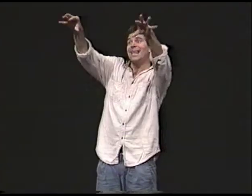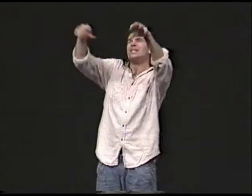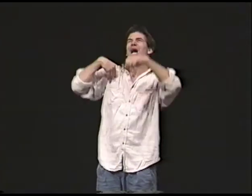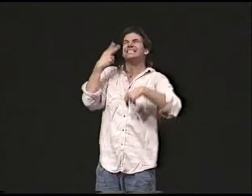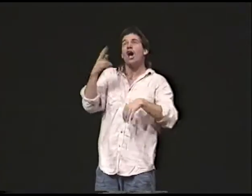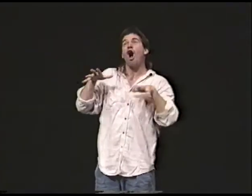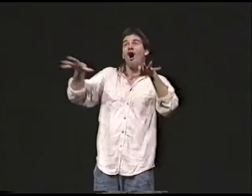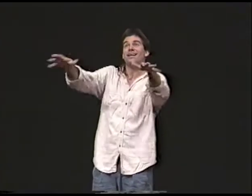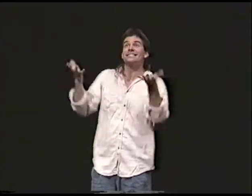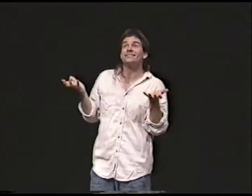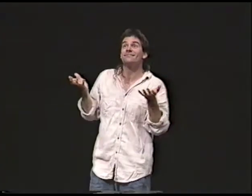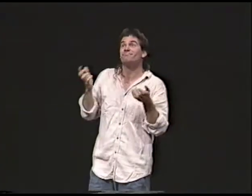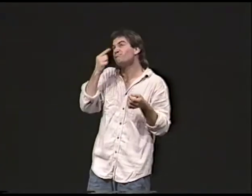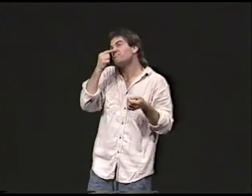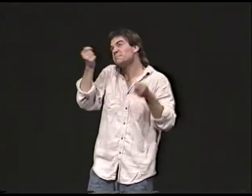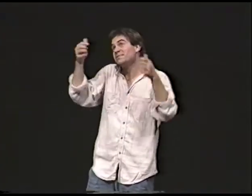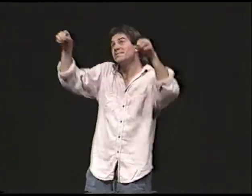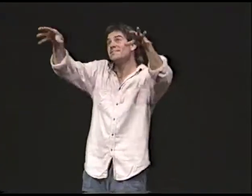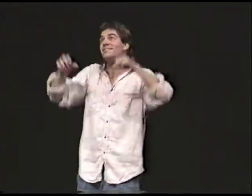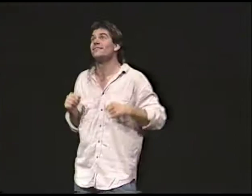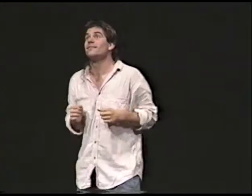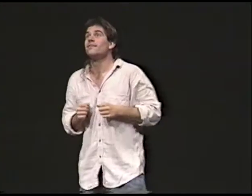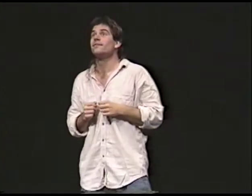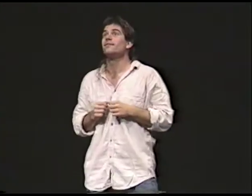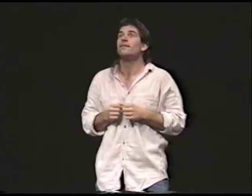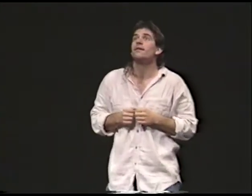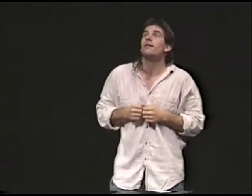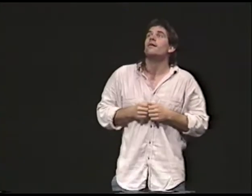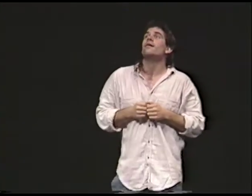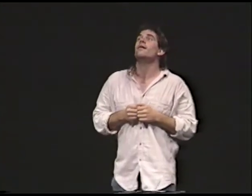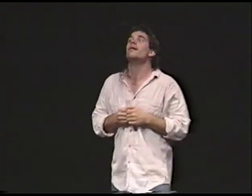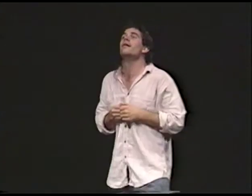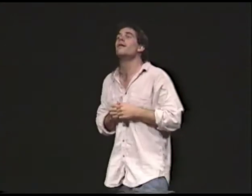Do you mind if we have a little more light so I can see the audience? Light into the audience here?